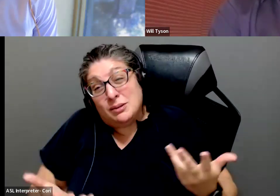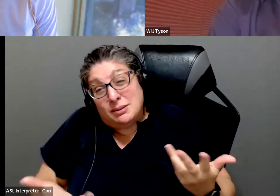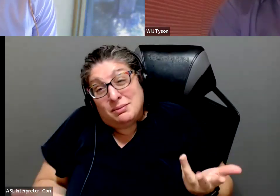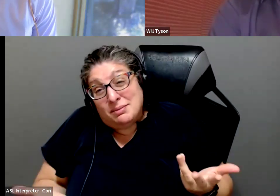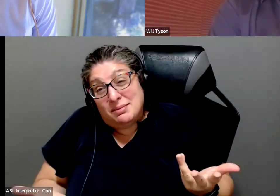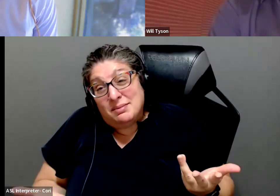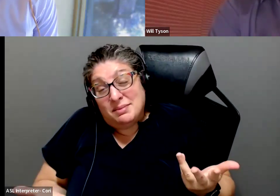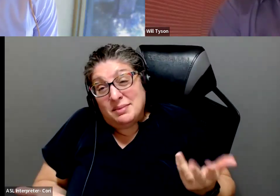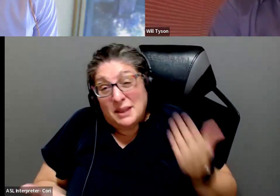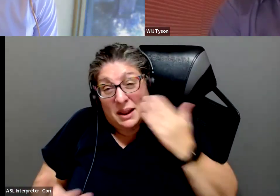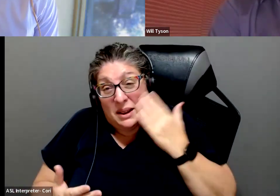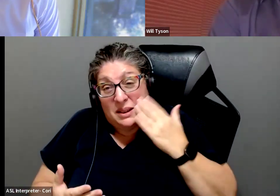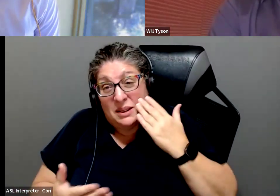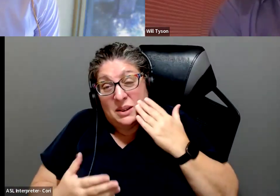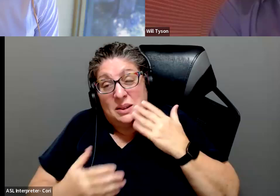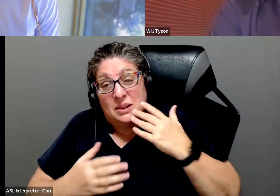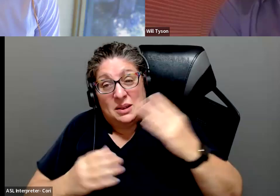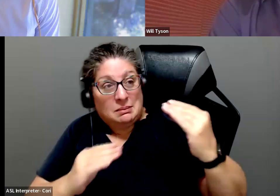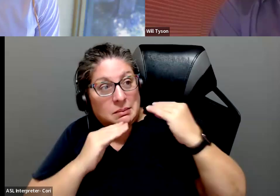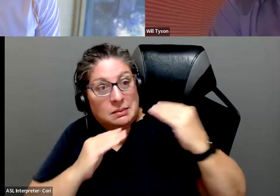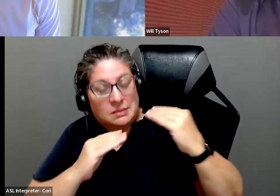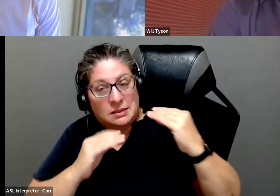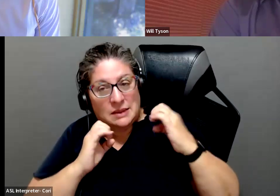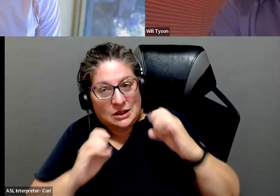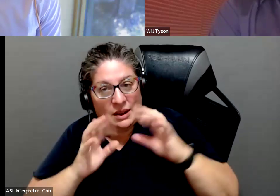Who instilled these educational values for me at an early age.